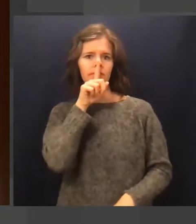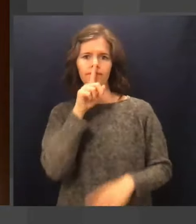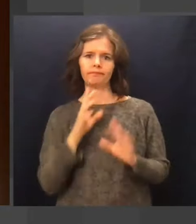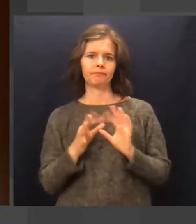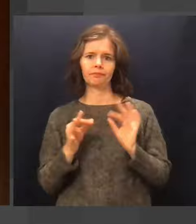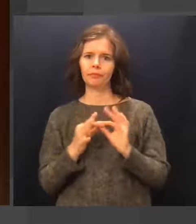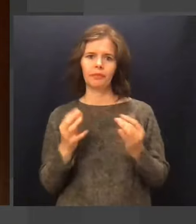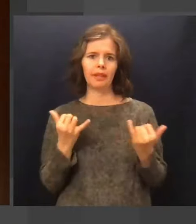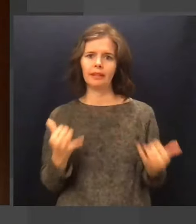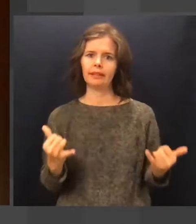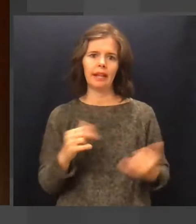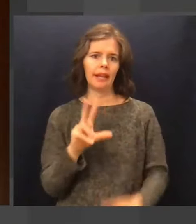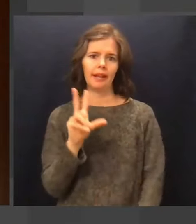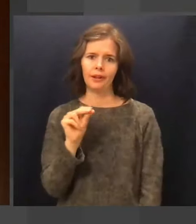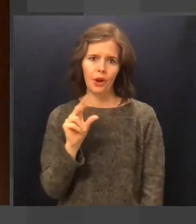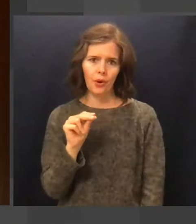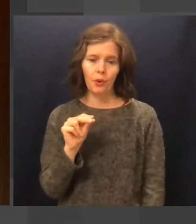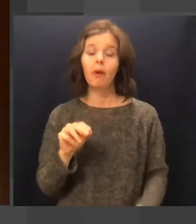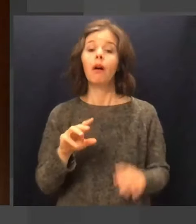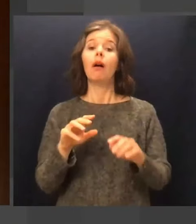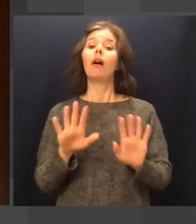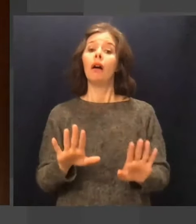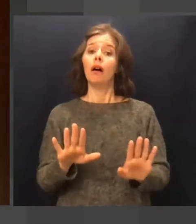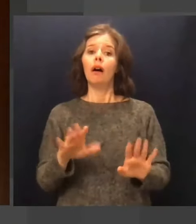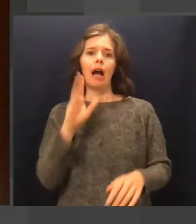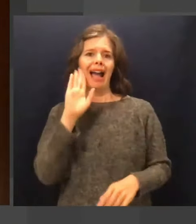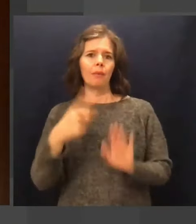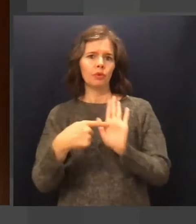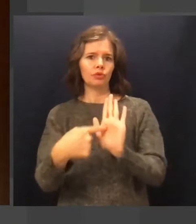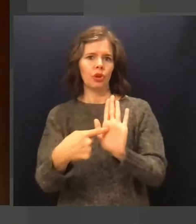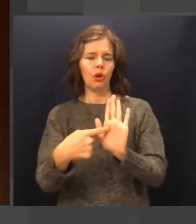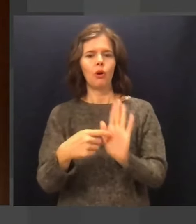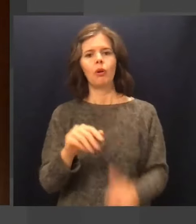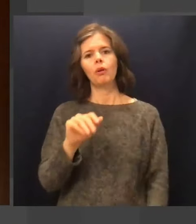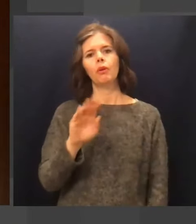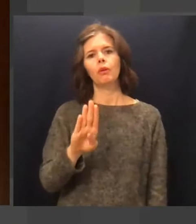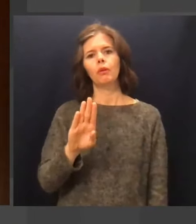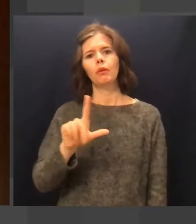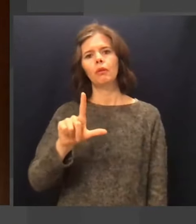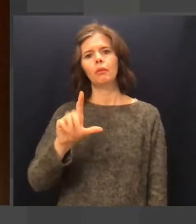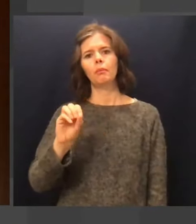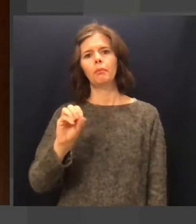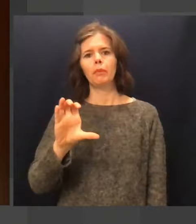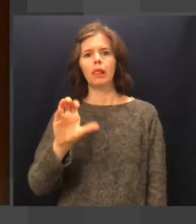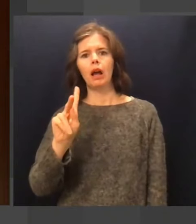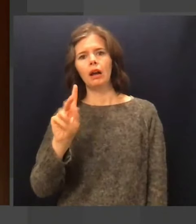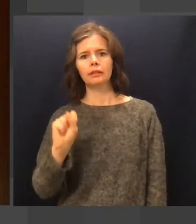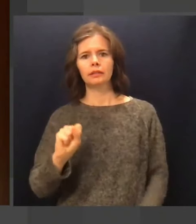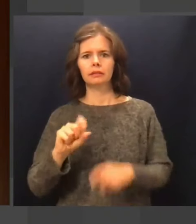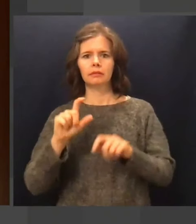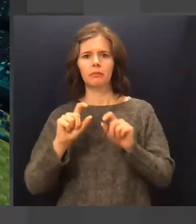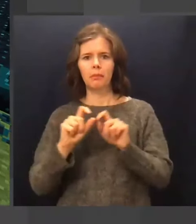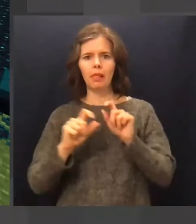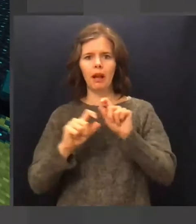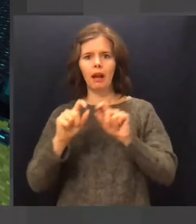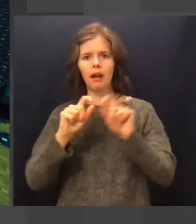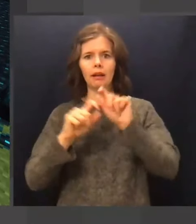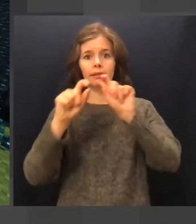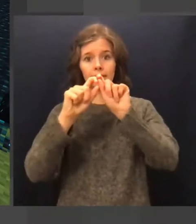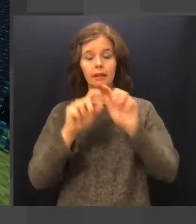OF THE WORLD. WE'RE NOT GOING TO TALK ABOUT THIS BIOME TOO MUCH TODAY BUT WE'RE GOING TO SHOW YOU SOME OF